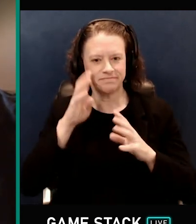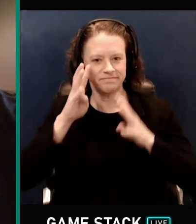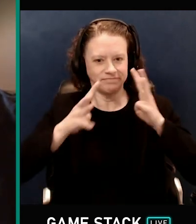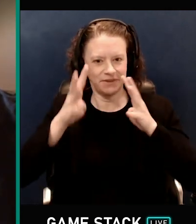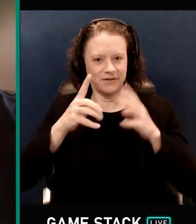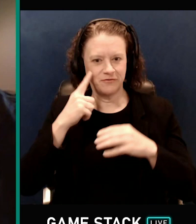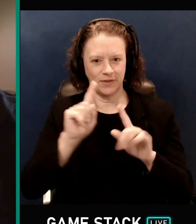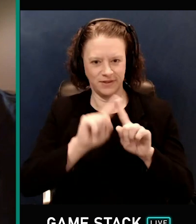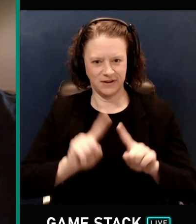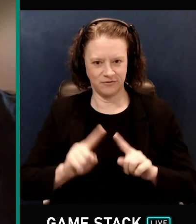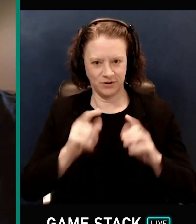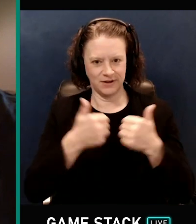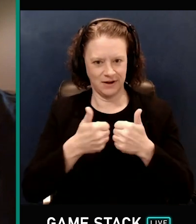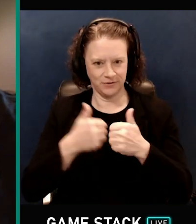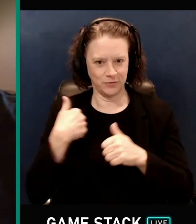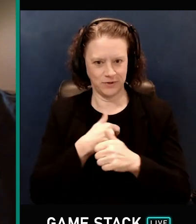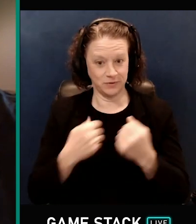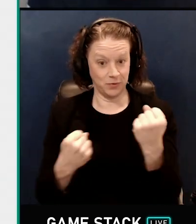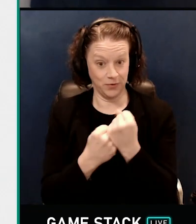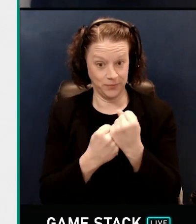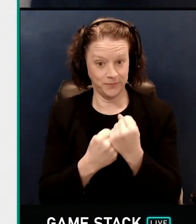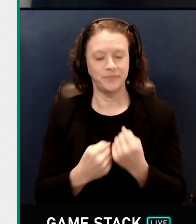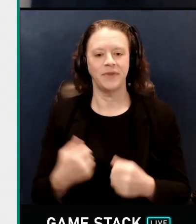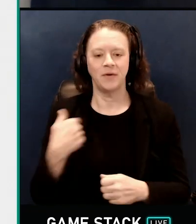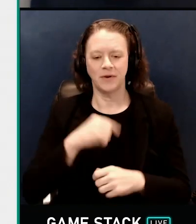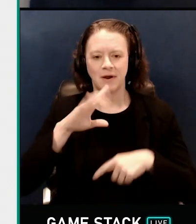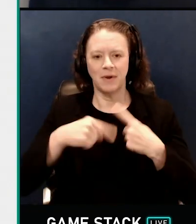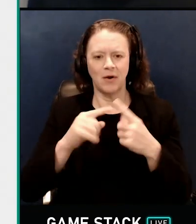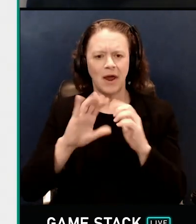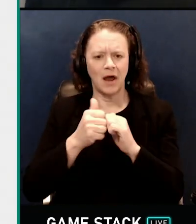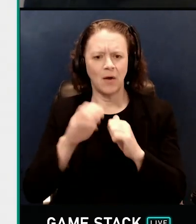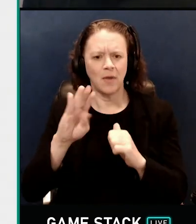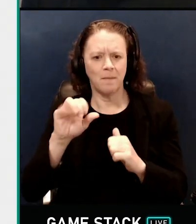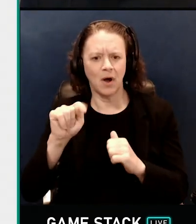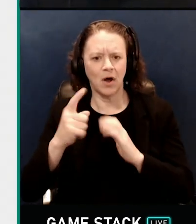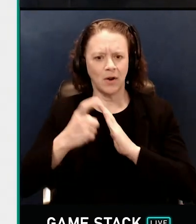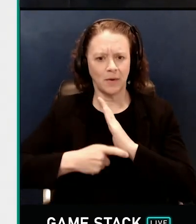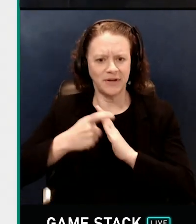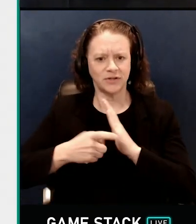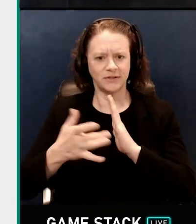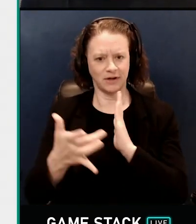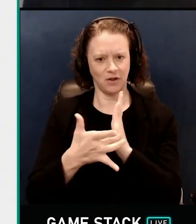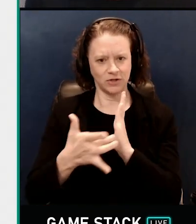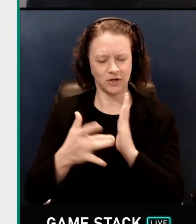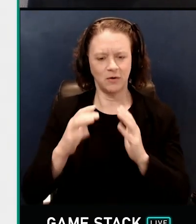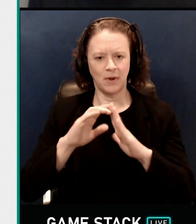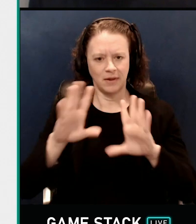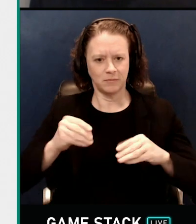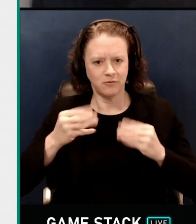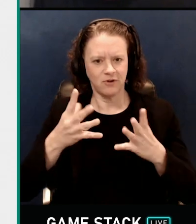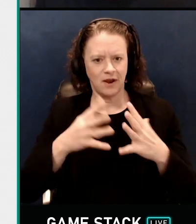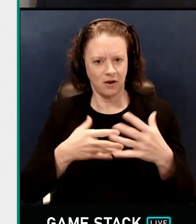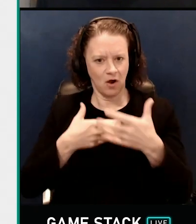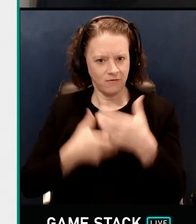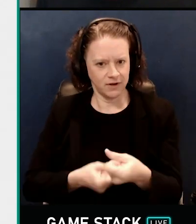More specifically, we're going to be talking about how this bottle automation tech is helping us to deliver confidence at